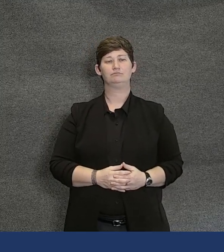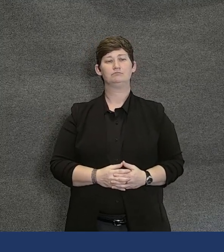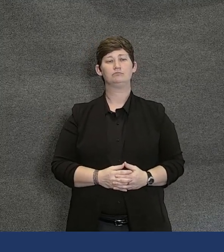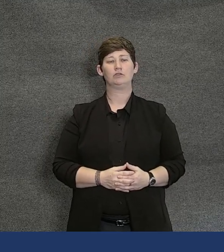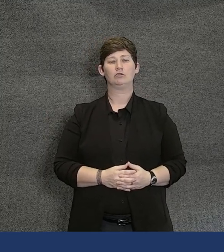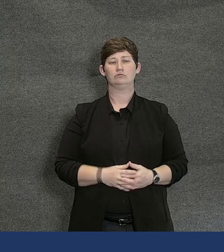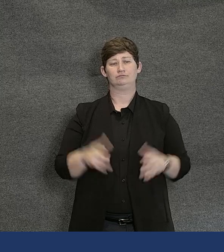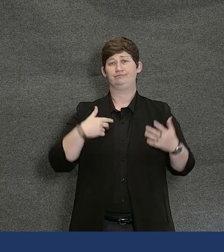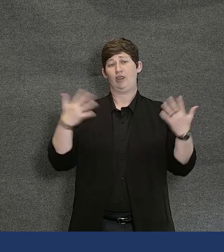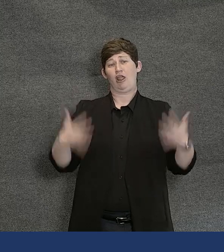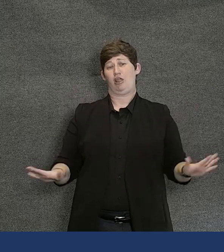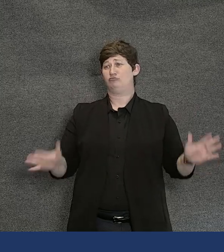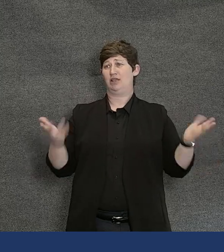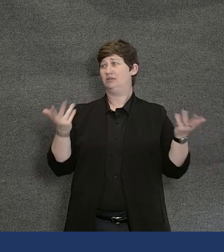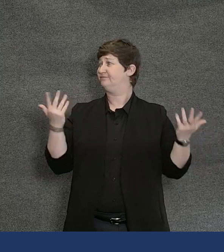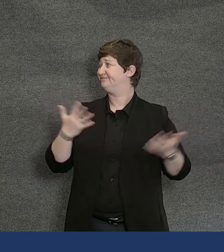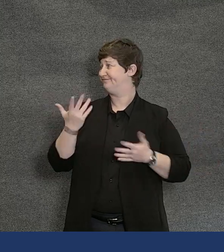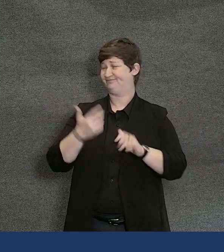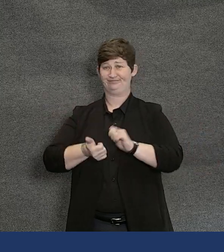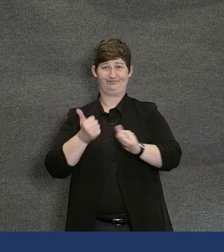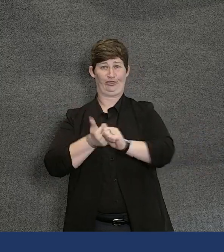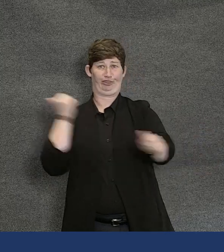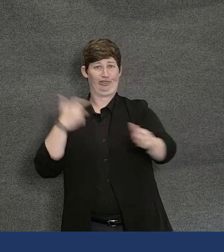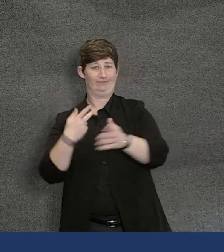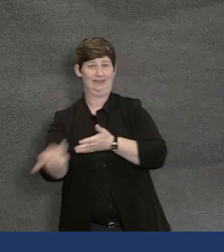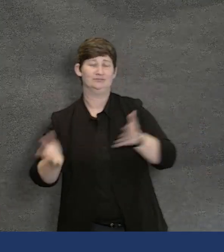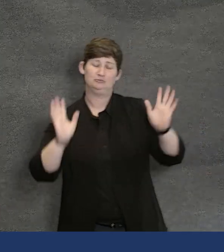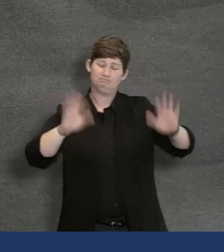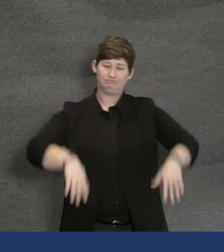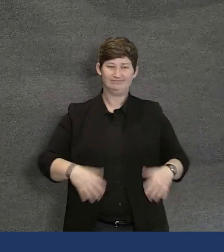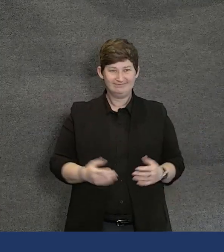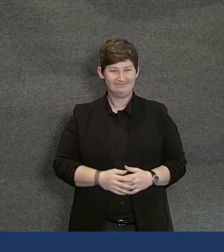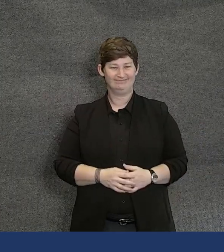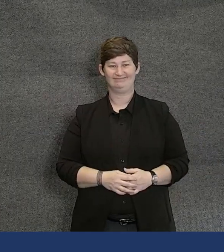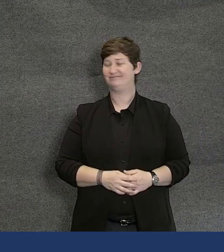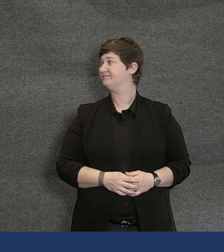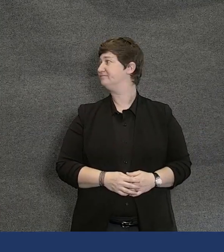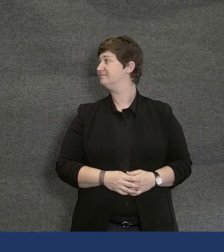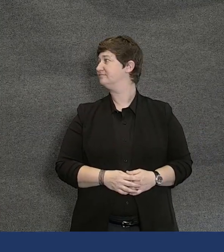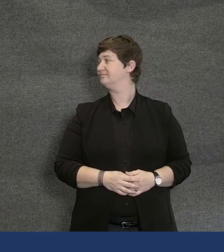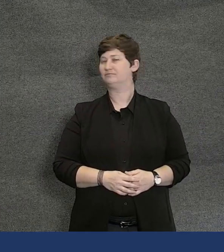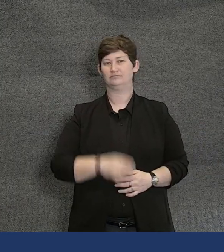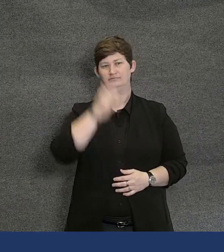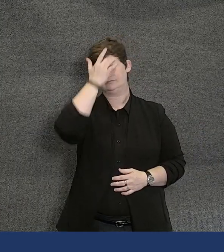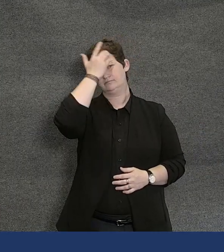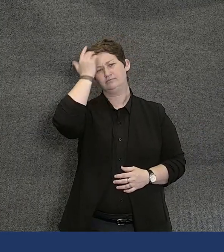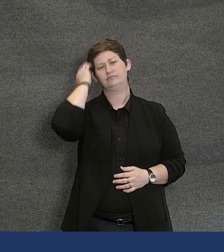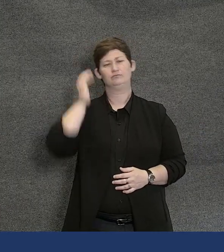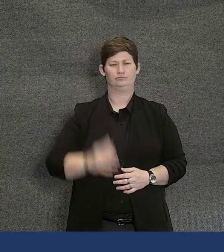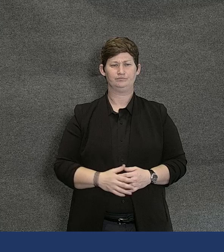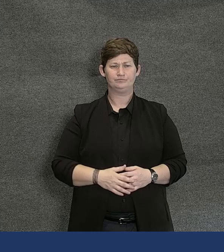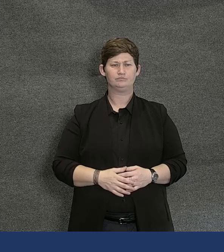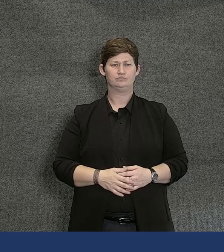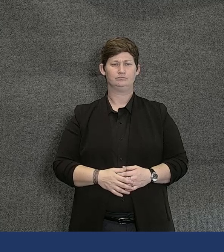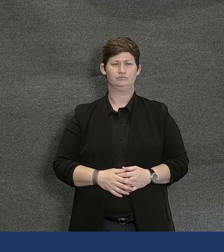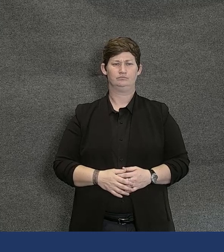because I need to give my audio/video, my physical description.